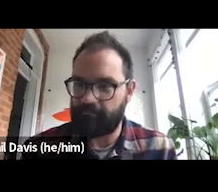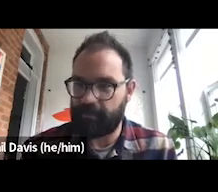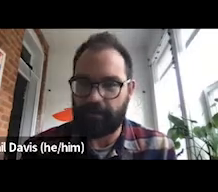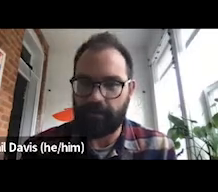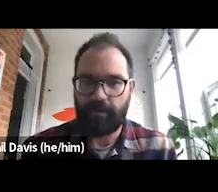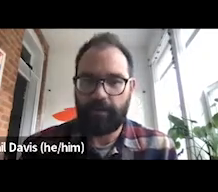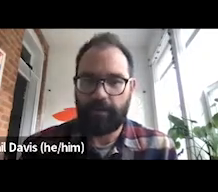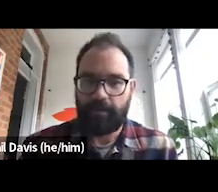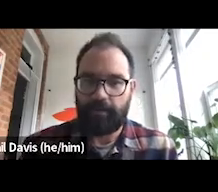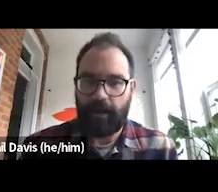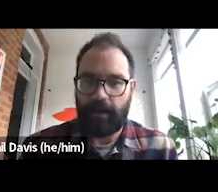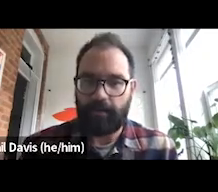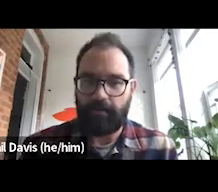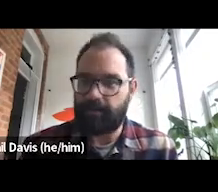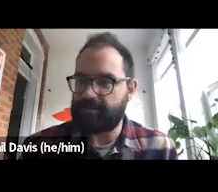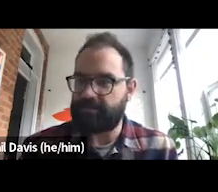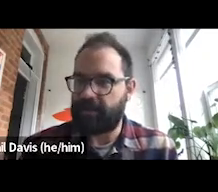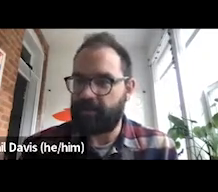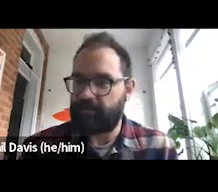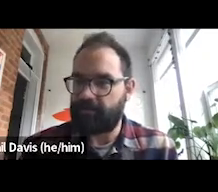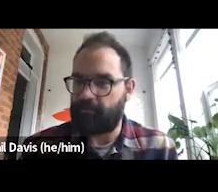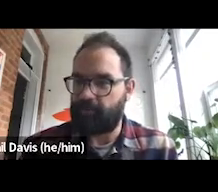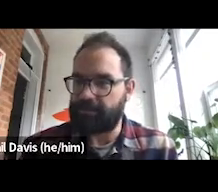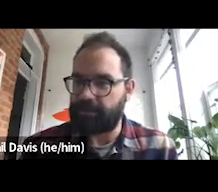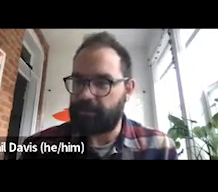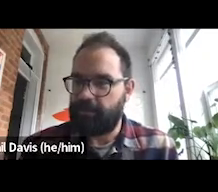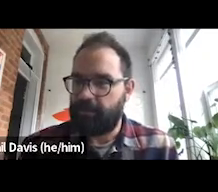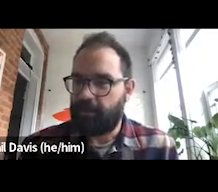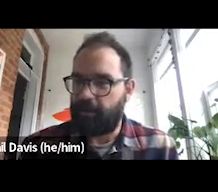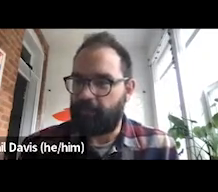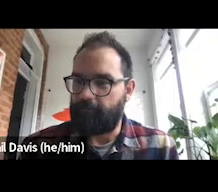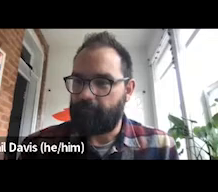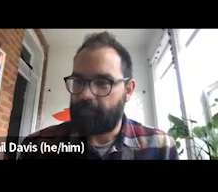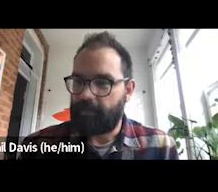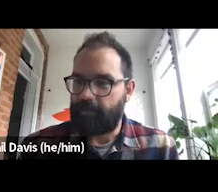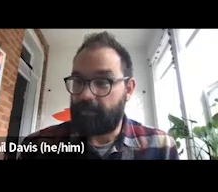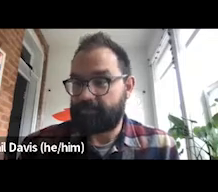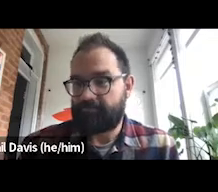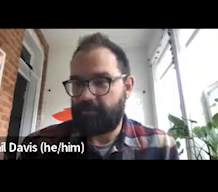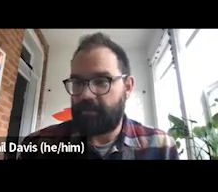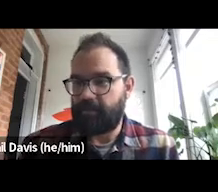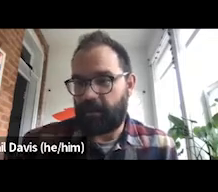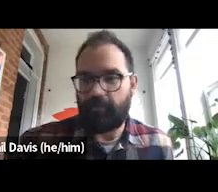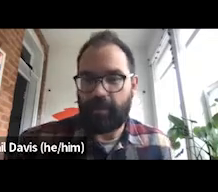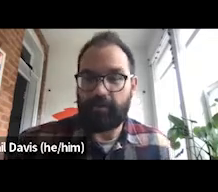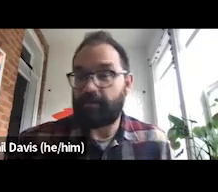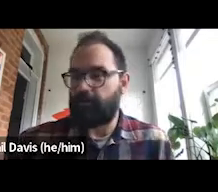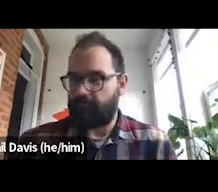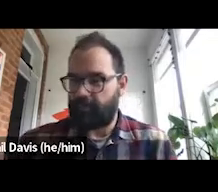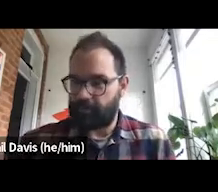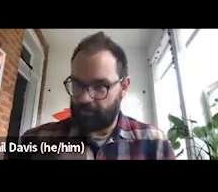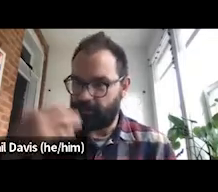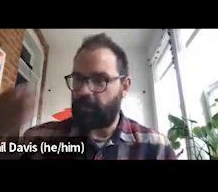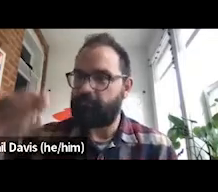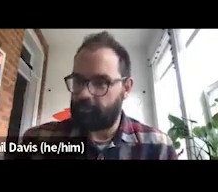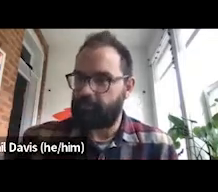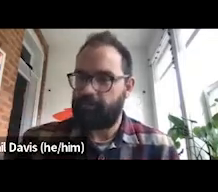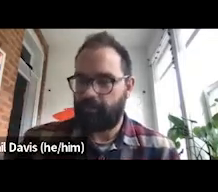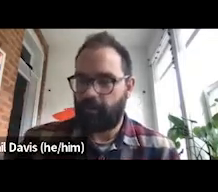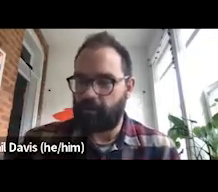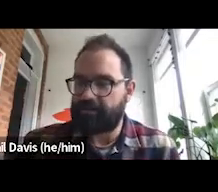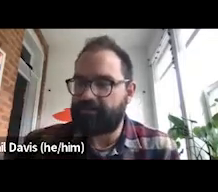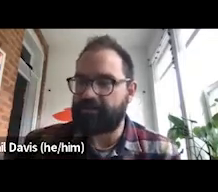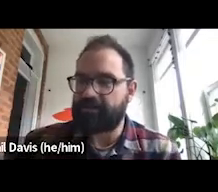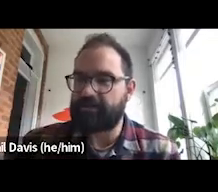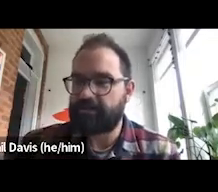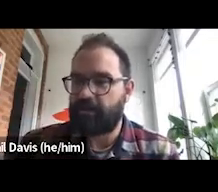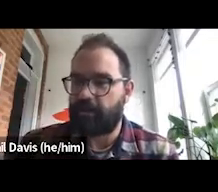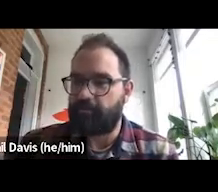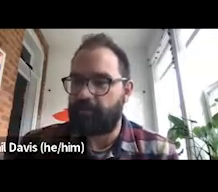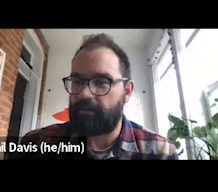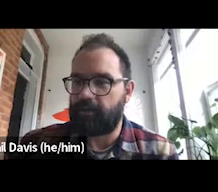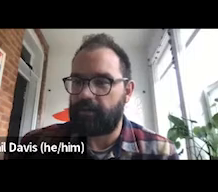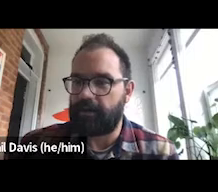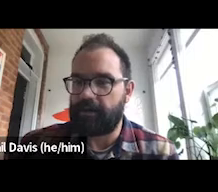not be as gigantic of a budget and maybe the Grit Fund could cover all expenses that are